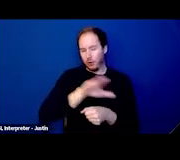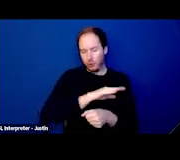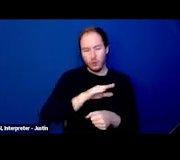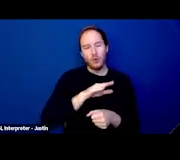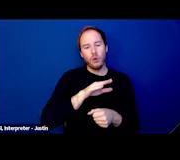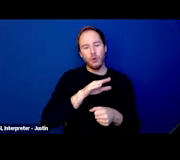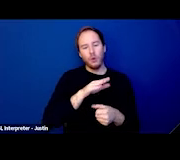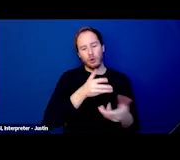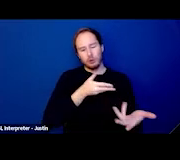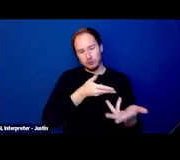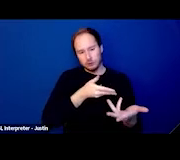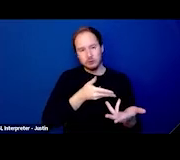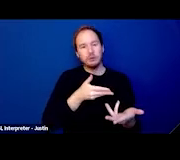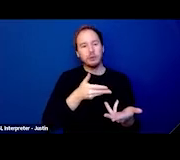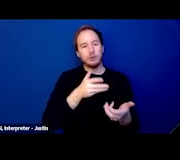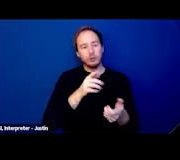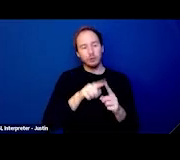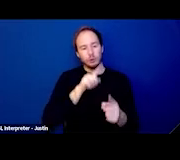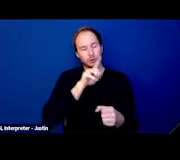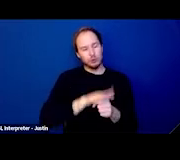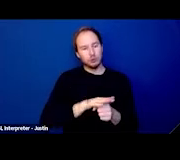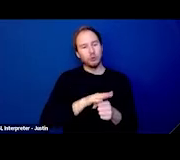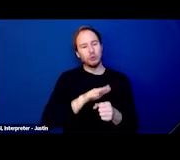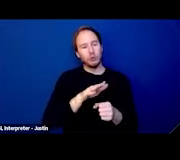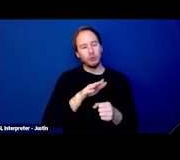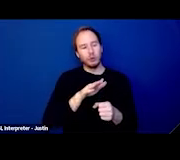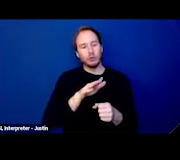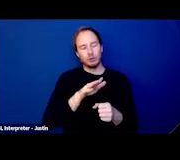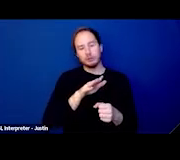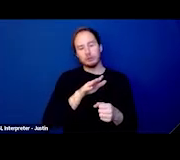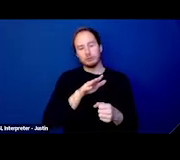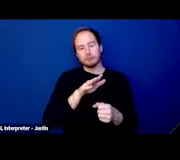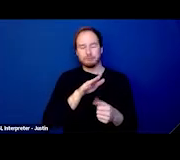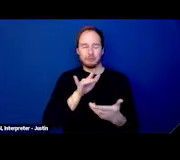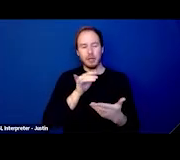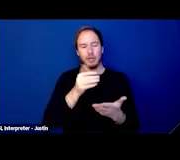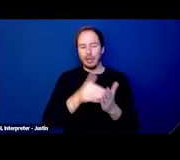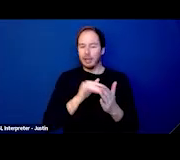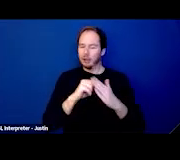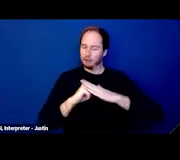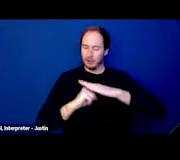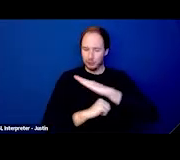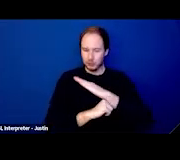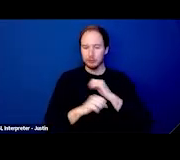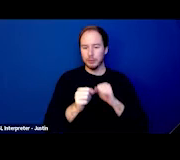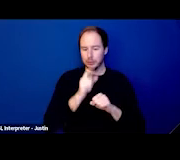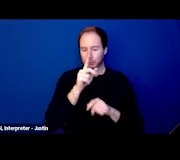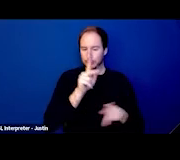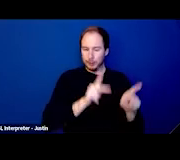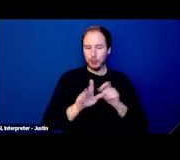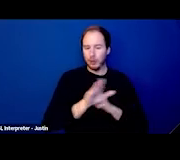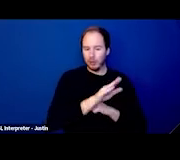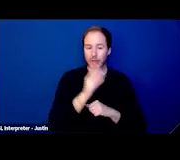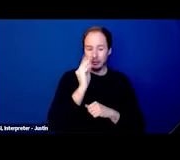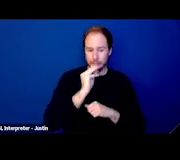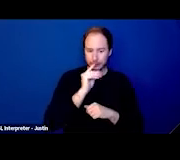is most importantly rooted in this foundational concept that people and their individual experiences really matter, right?